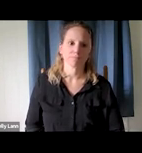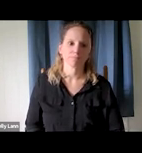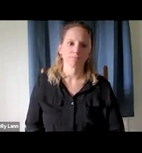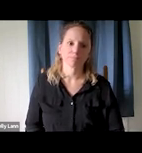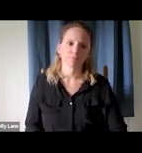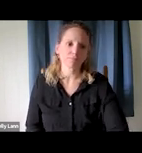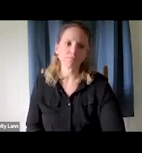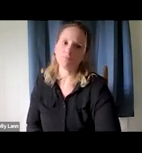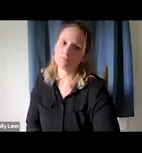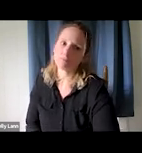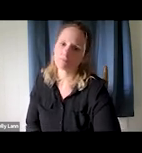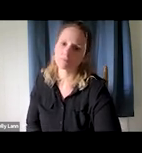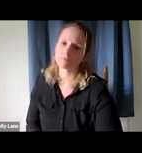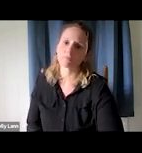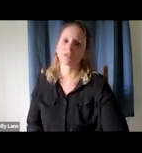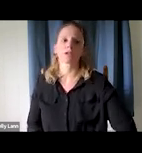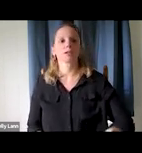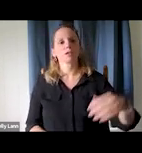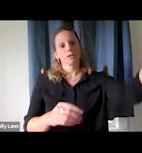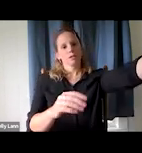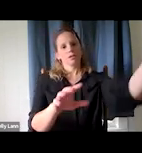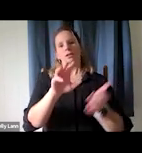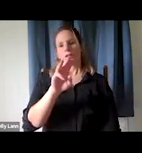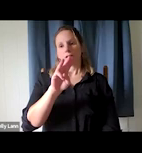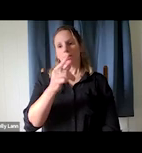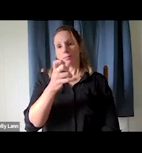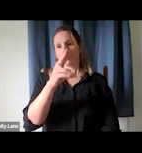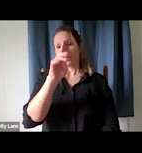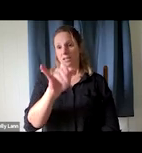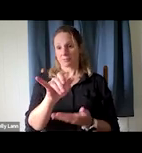Okay, DA&A materiality determination.